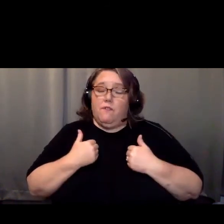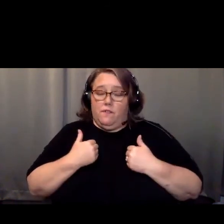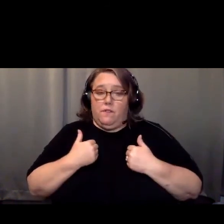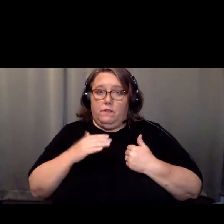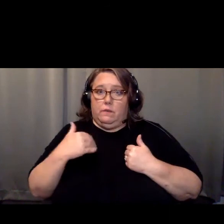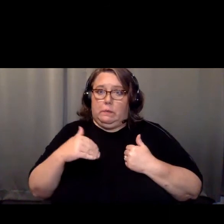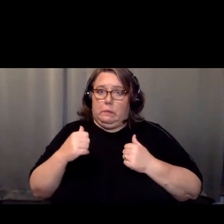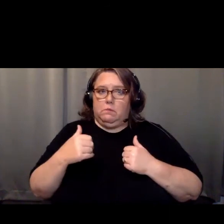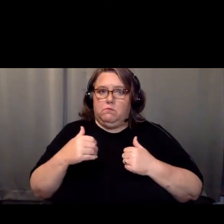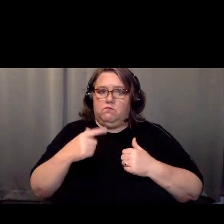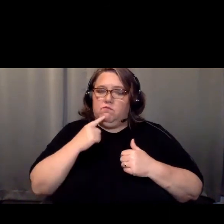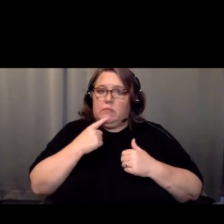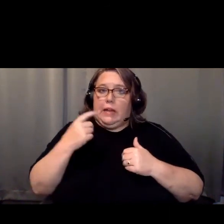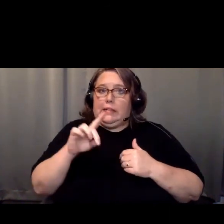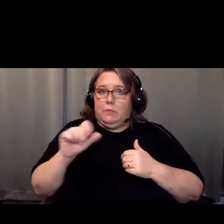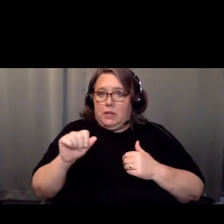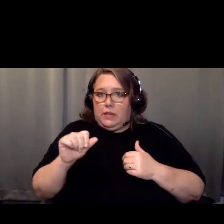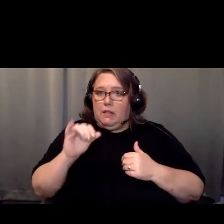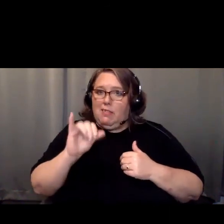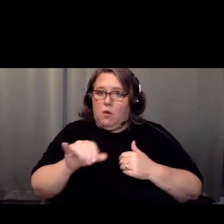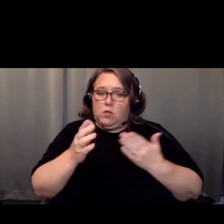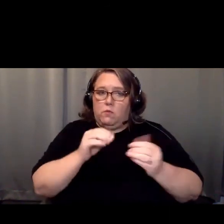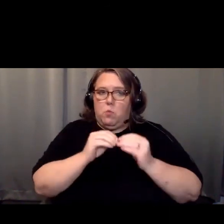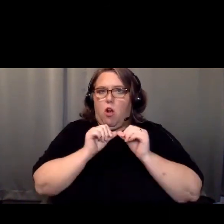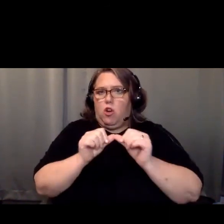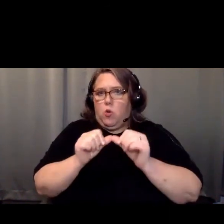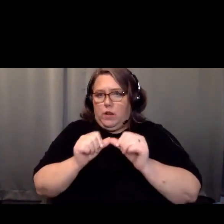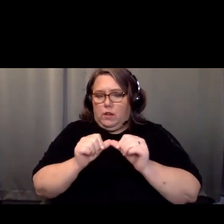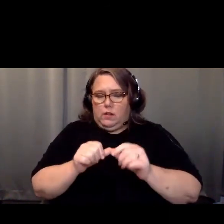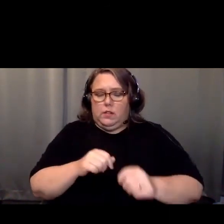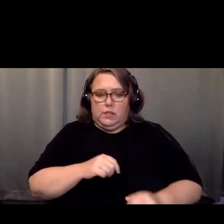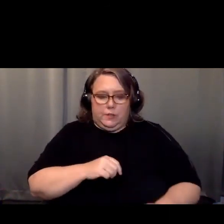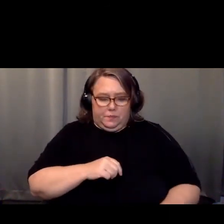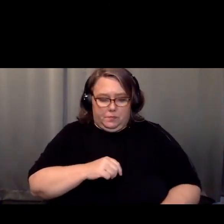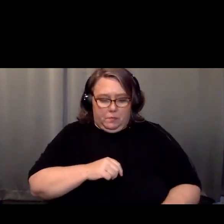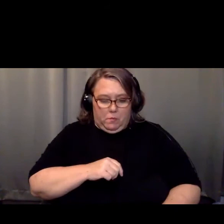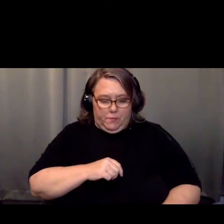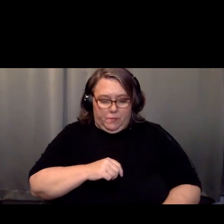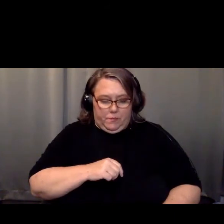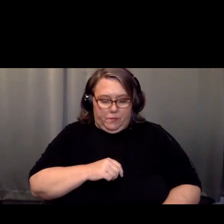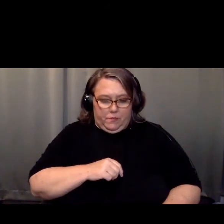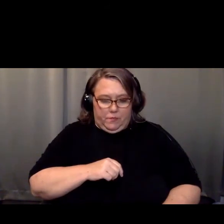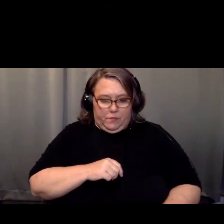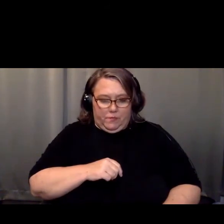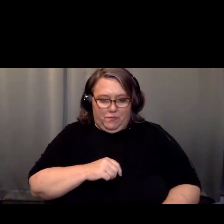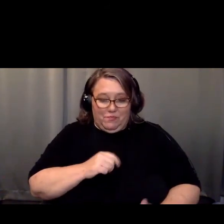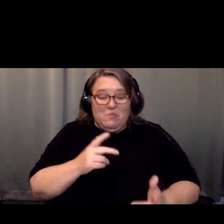These services are more ongoing, I guess you might say they are hands-on services,